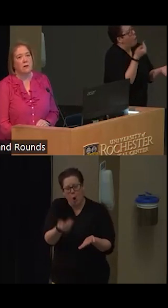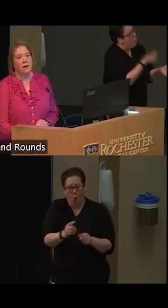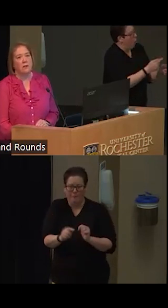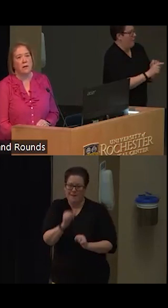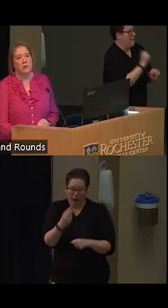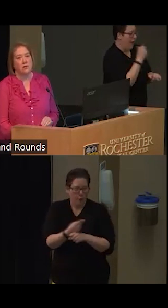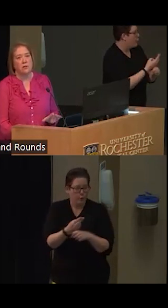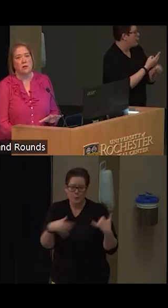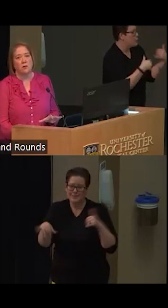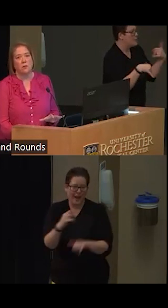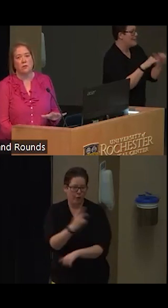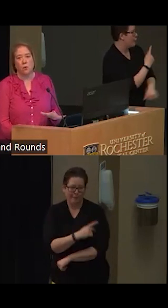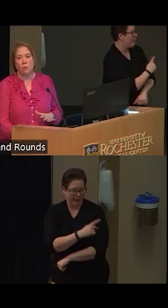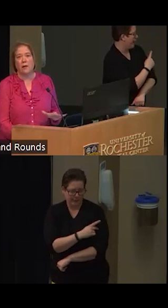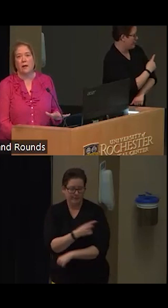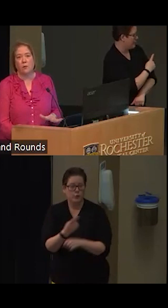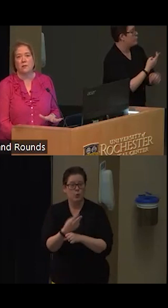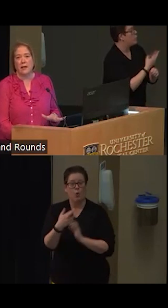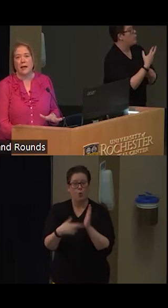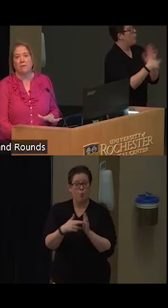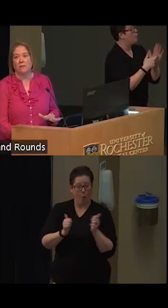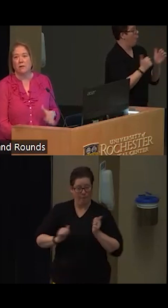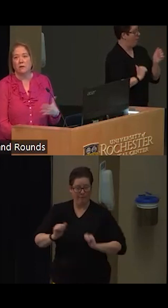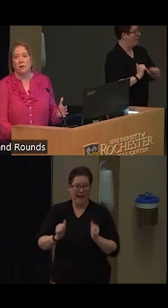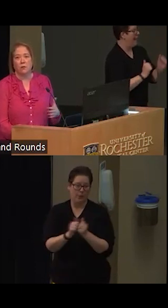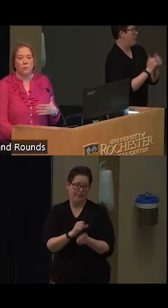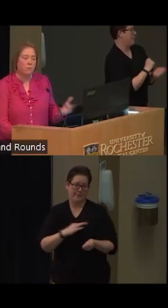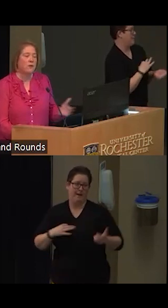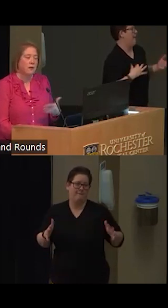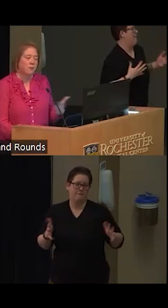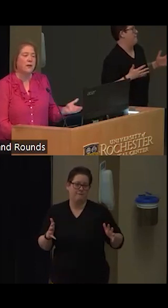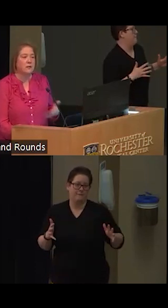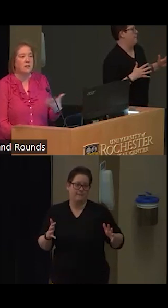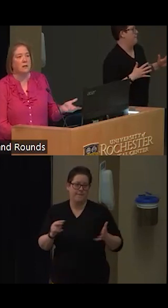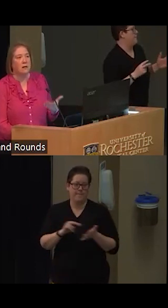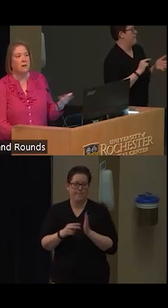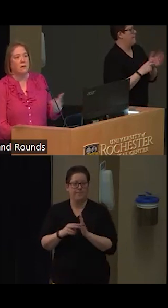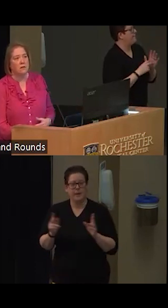standardized patients they used role-playing with staff so the people taking place in the